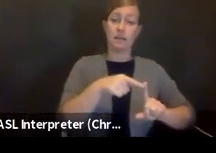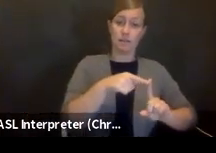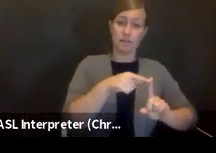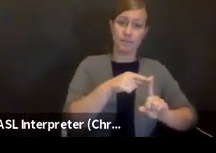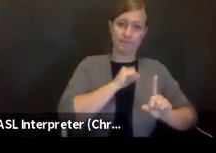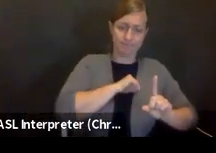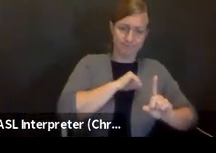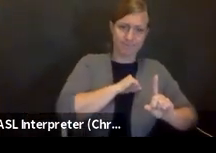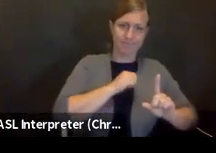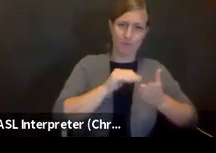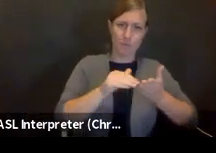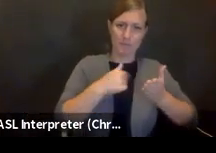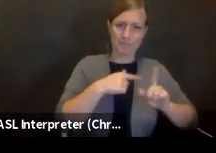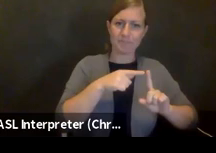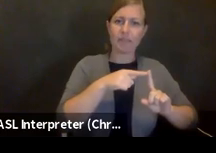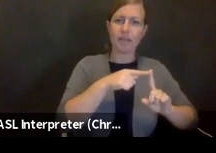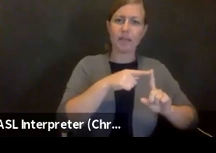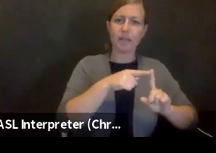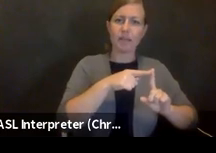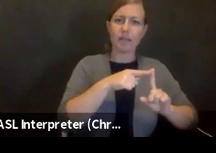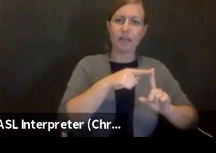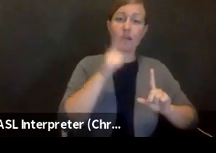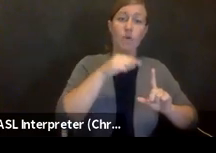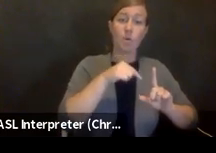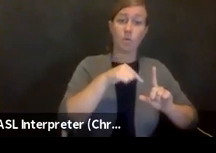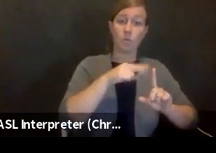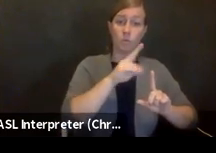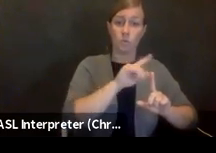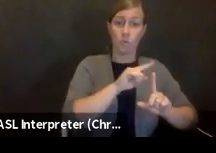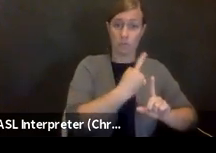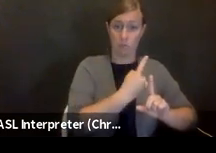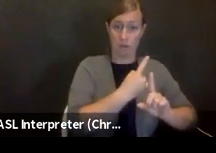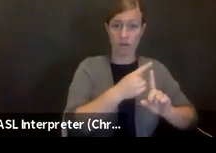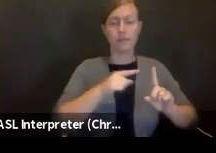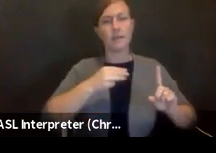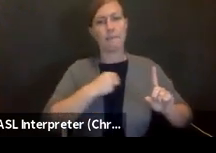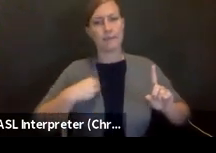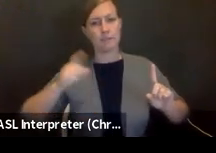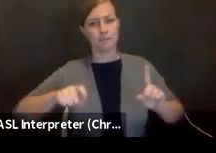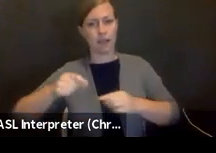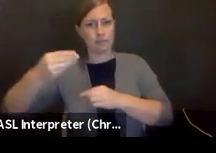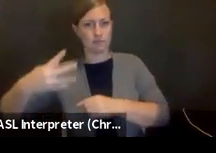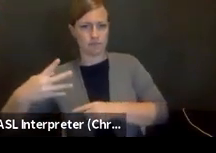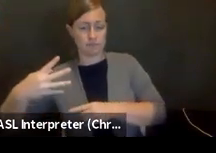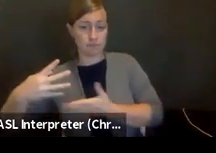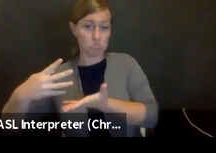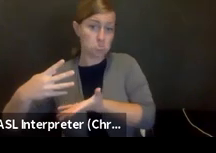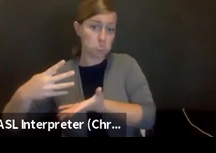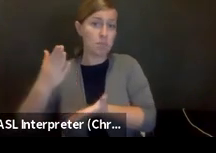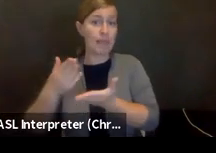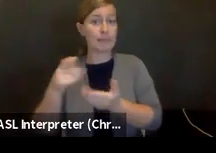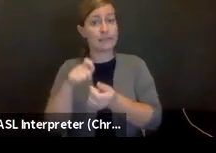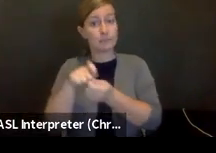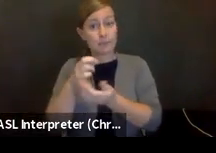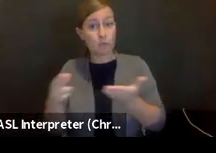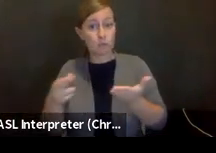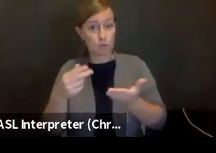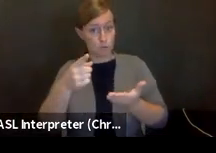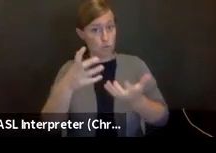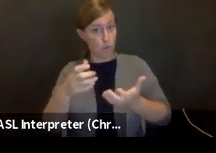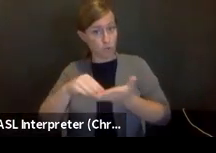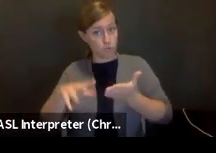ESD 189 - Amy Colburn: Excuse me for Quiz one members must and then you have some options. So is it something is a resources that you want them to view you can make that a requirement.